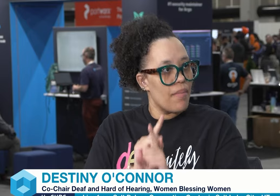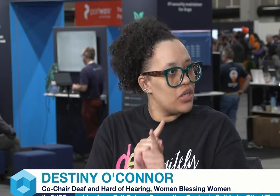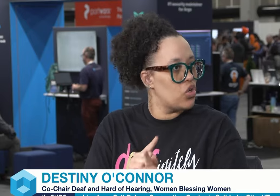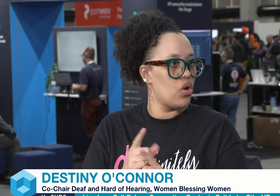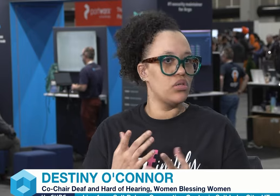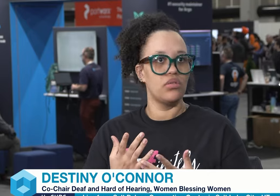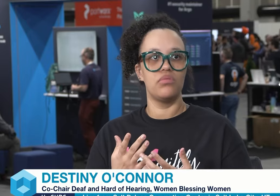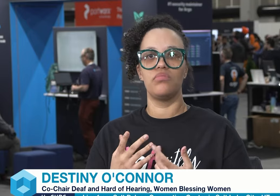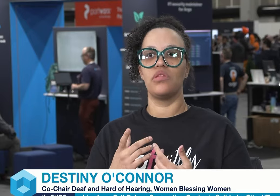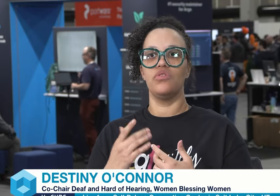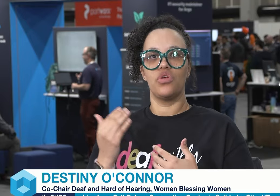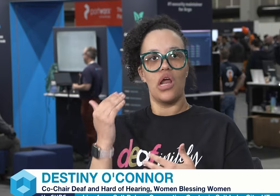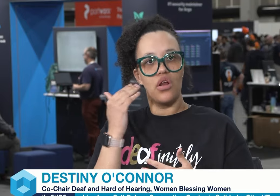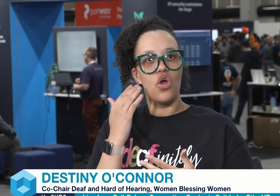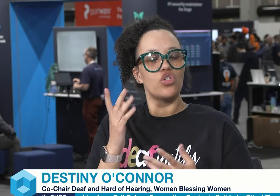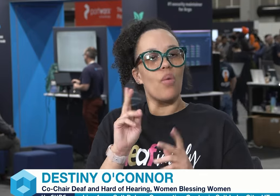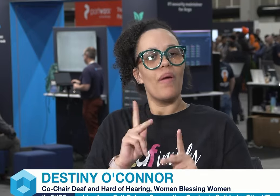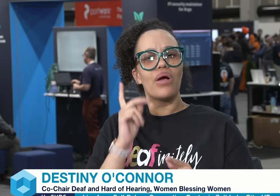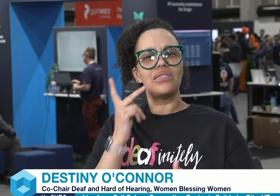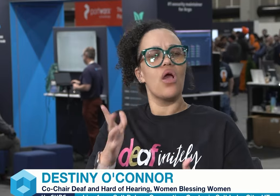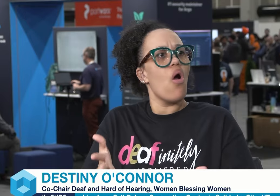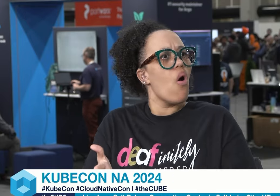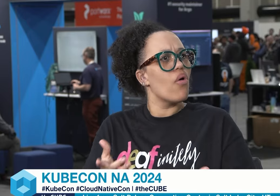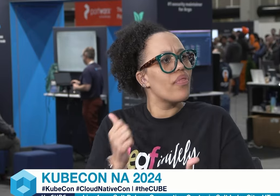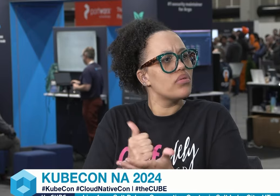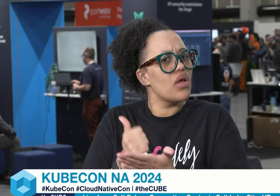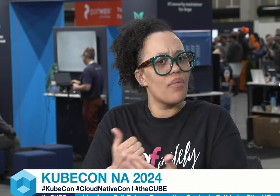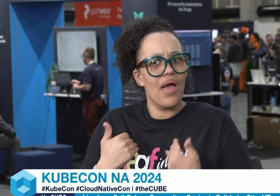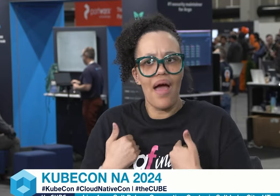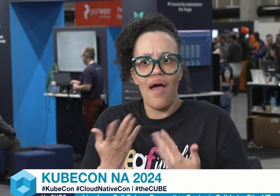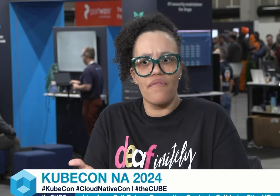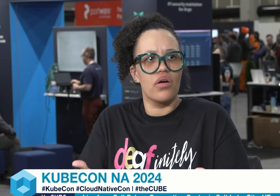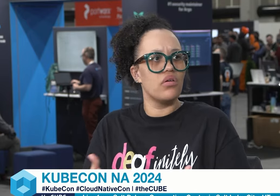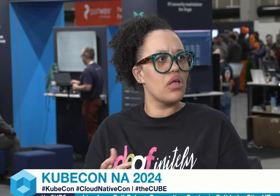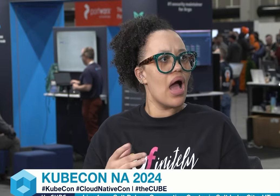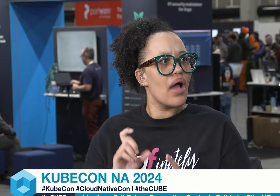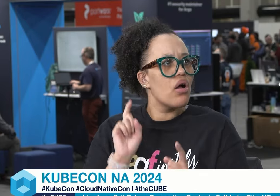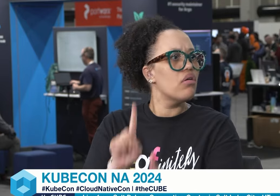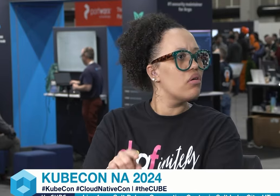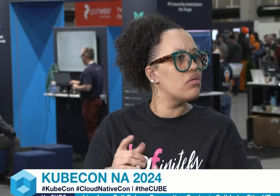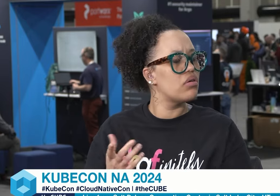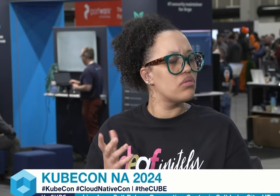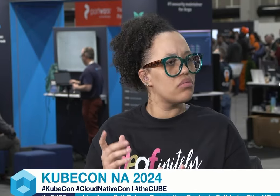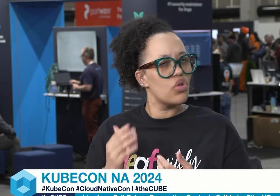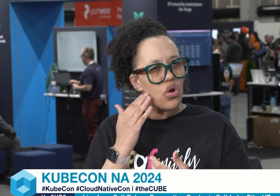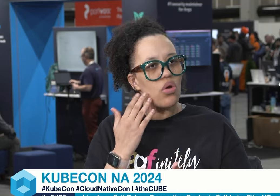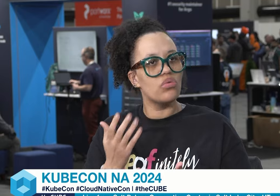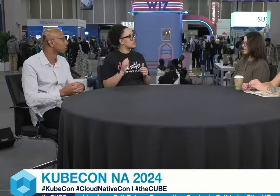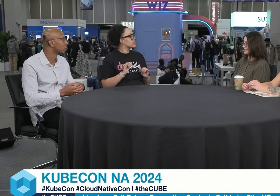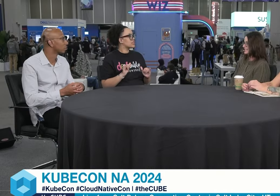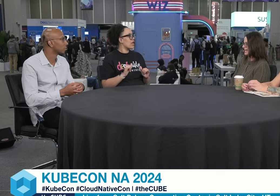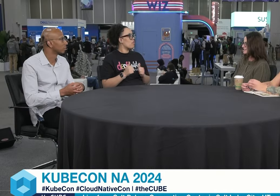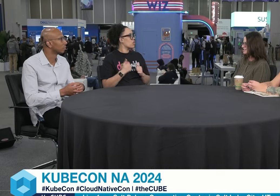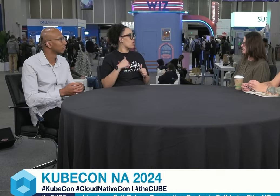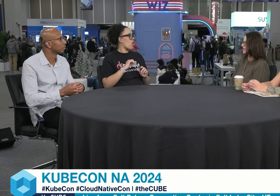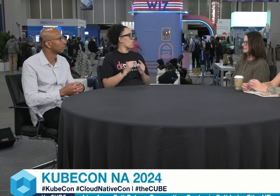and making sure people have advocates and mentors and allies so that people can say, "Oh, there is help out there that they can get.